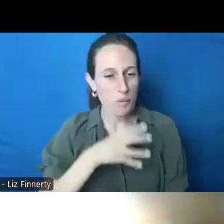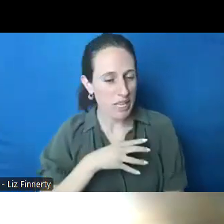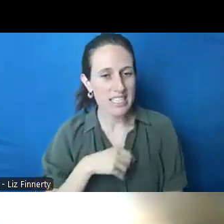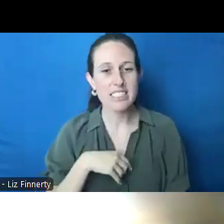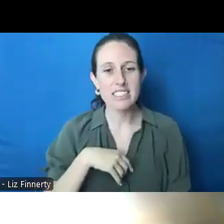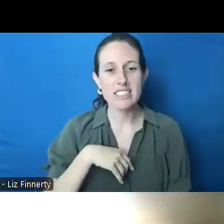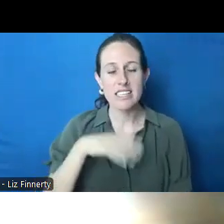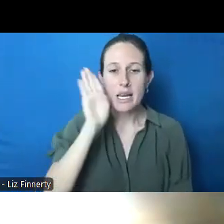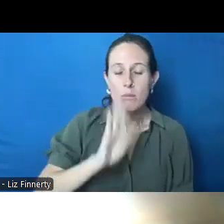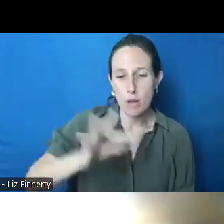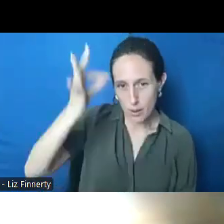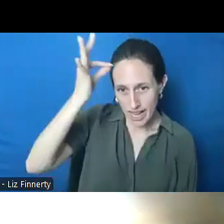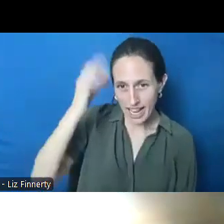brown hair. I am visually